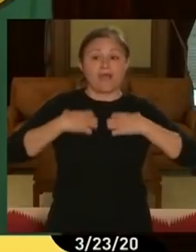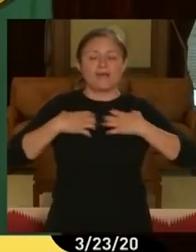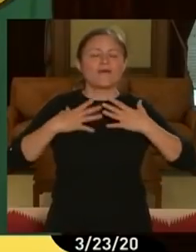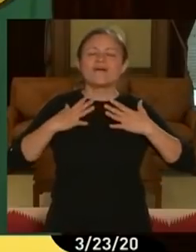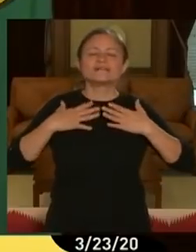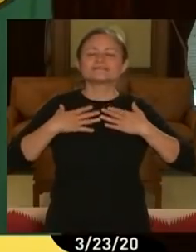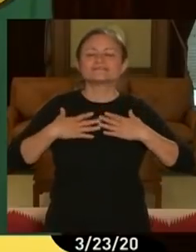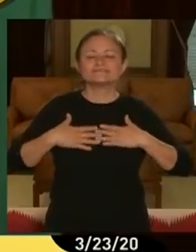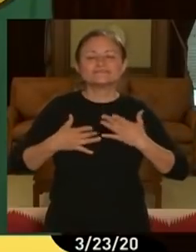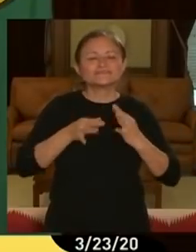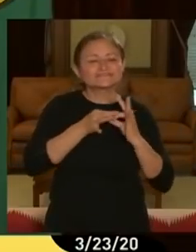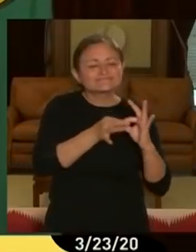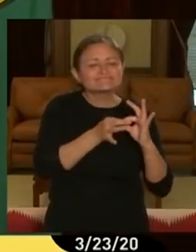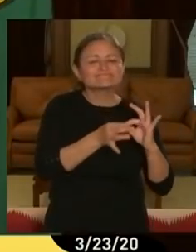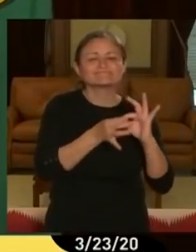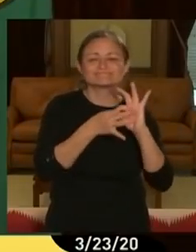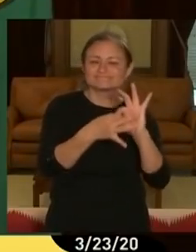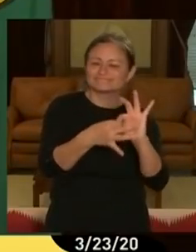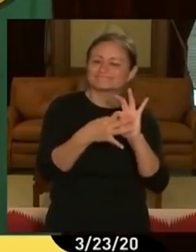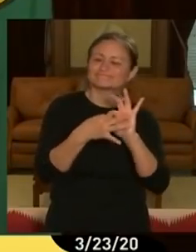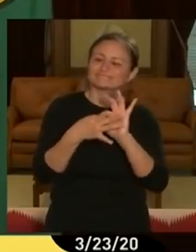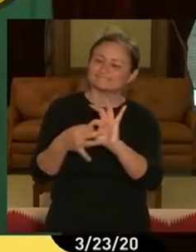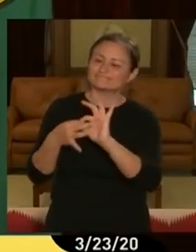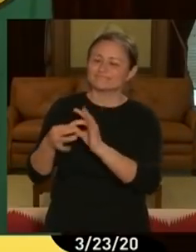CONNECTIONS, IT IS ESSENTIAL THAT WE MAXIMIZE OUR EMOTIONAL